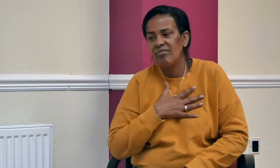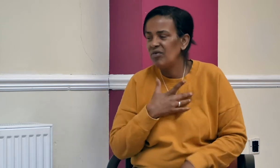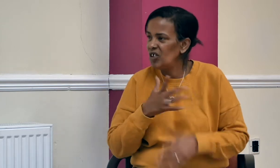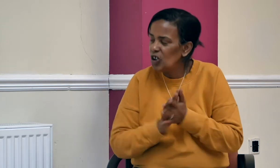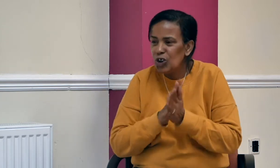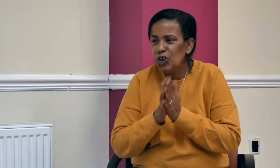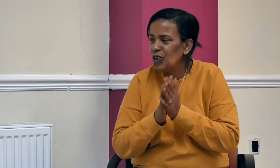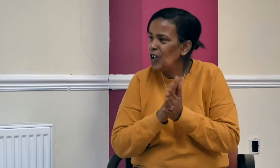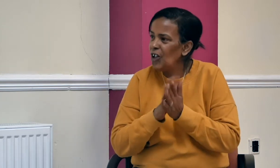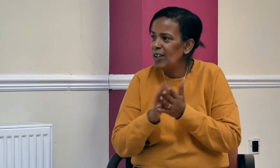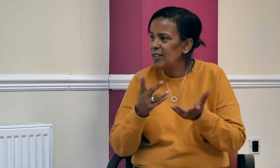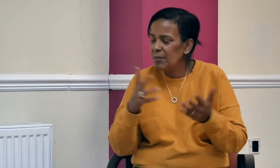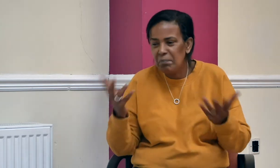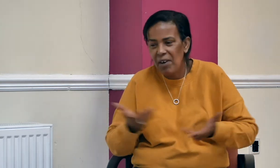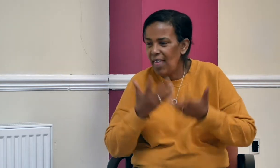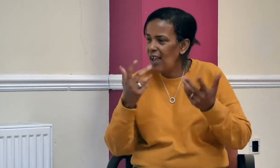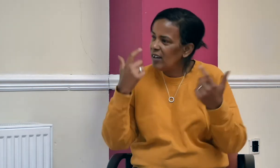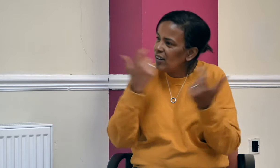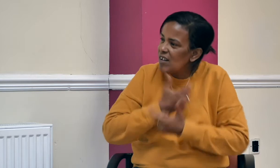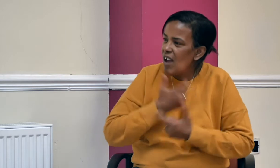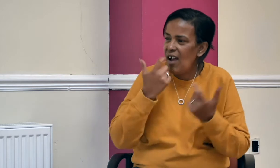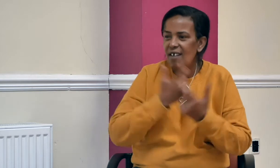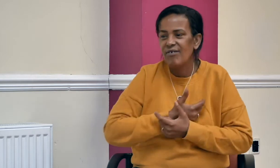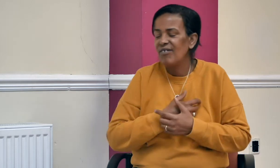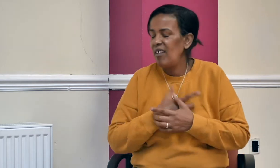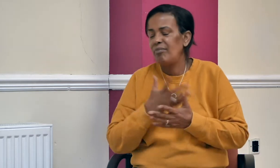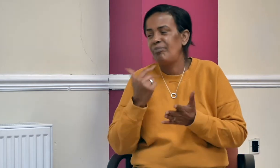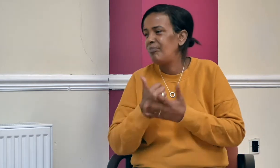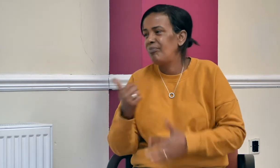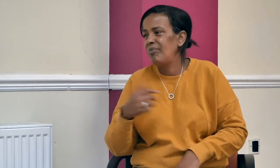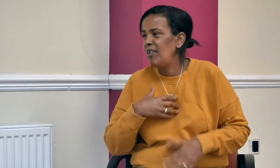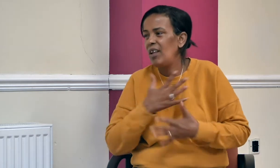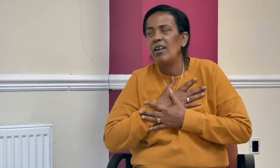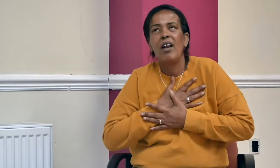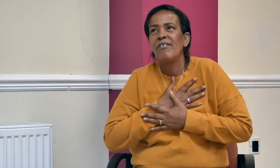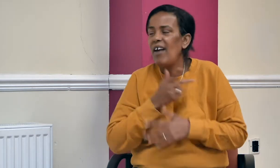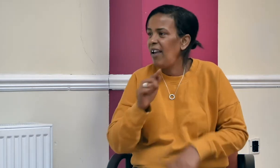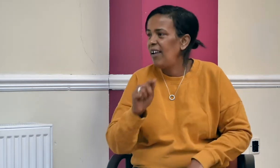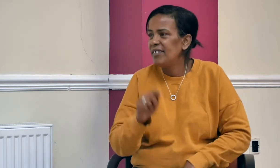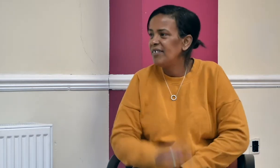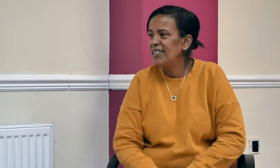We could sign, play and laugh together It was brilliant; I loved it.